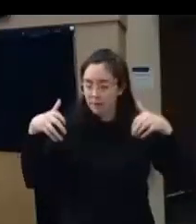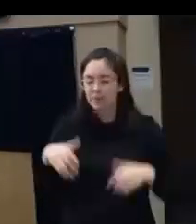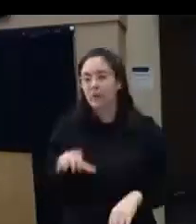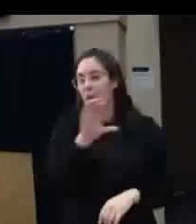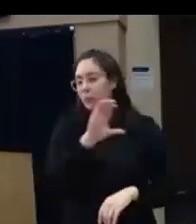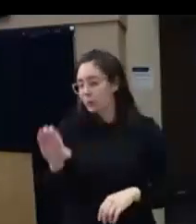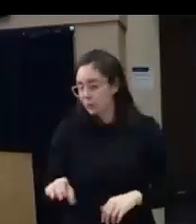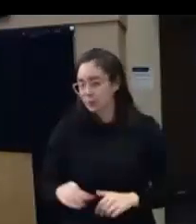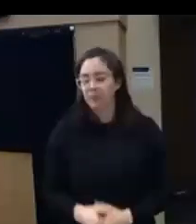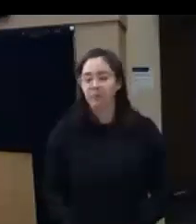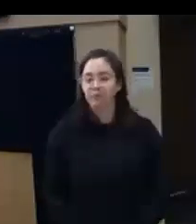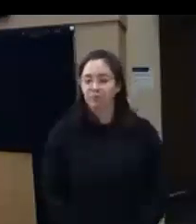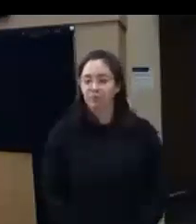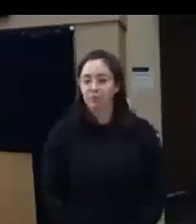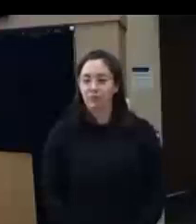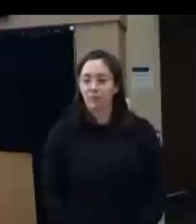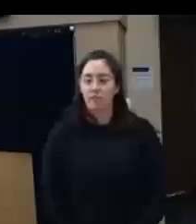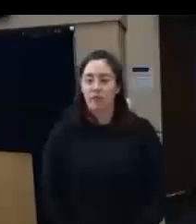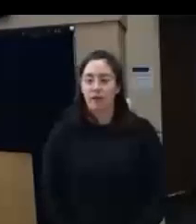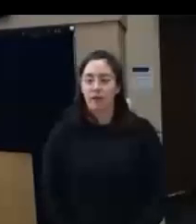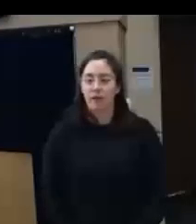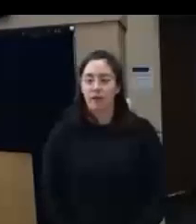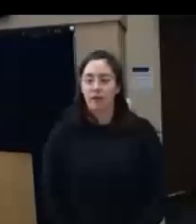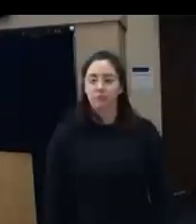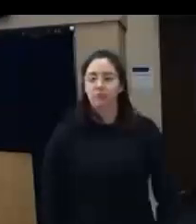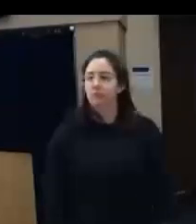Zoom yes